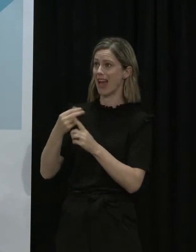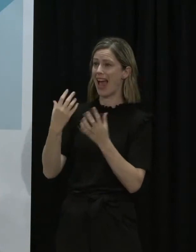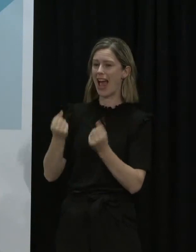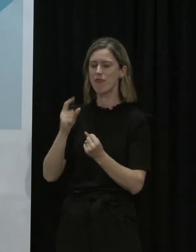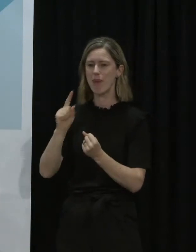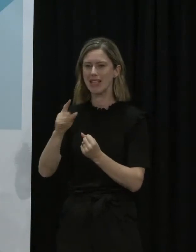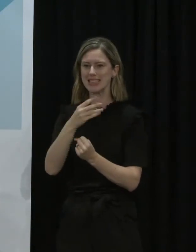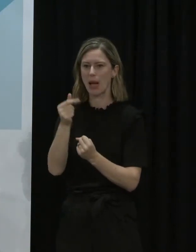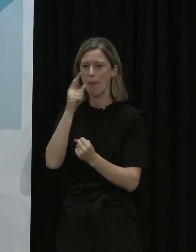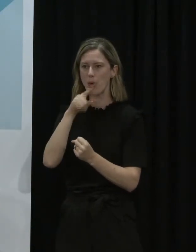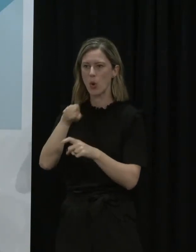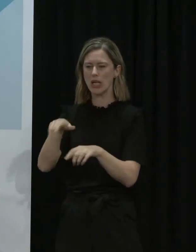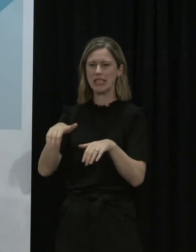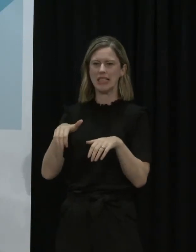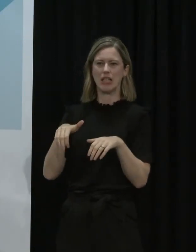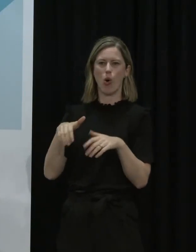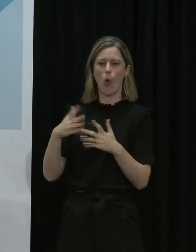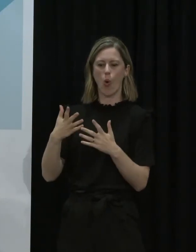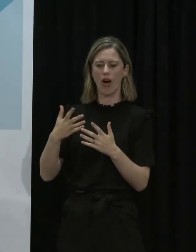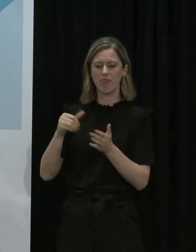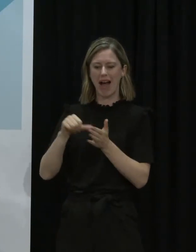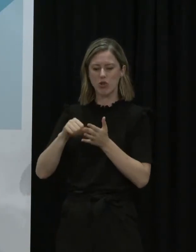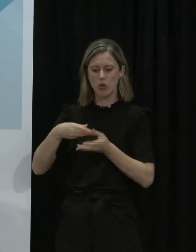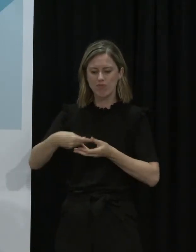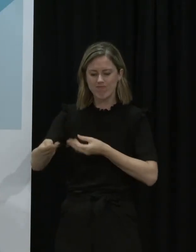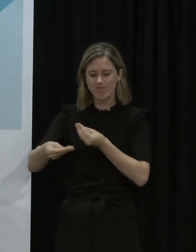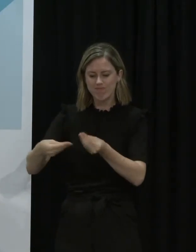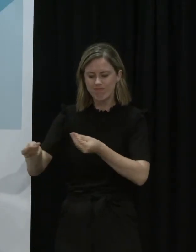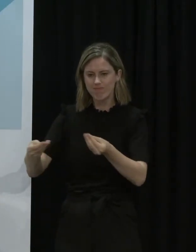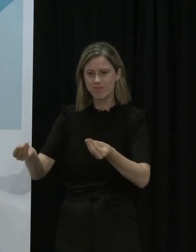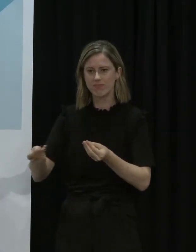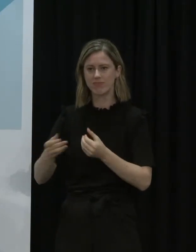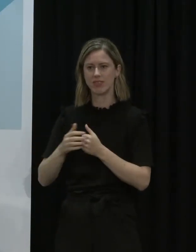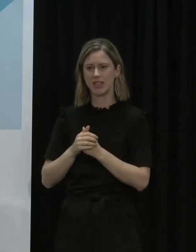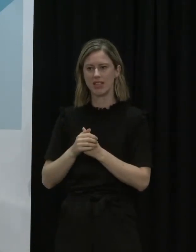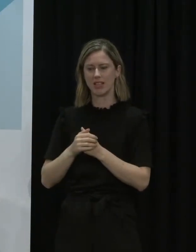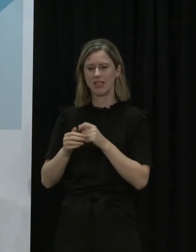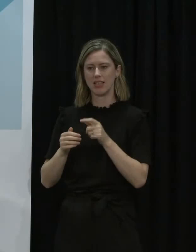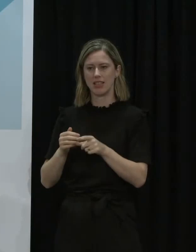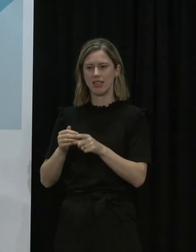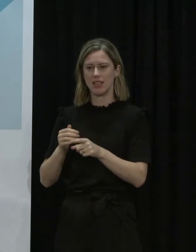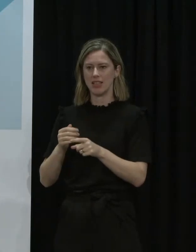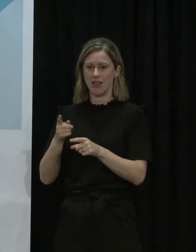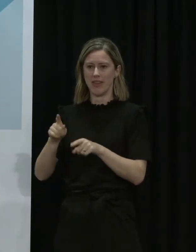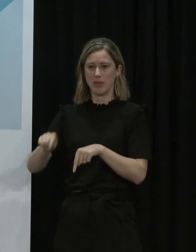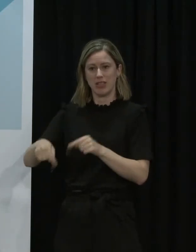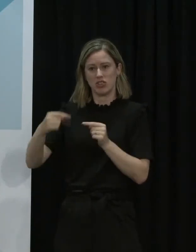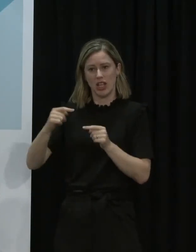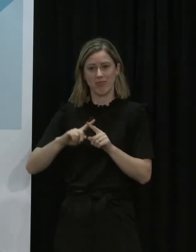limited access and in others they have had access but the